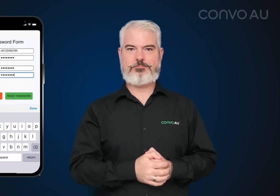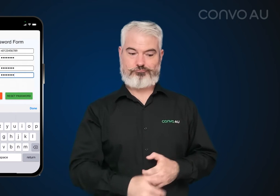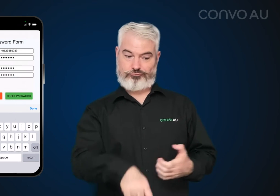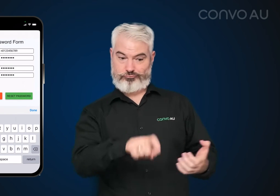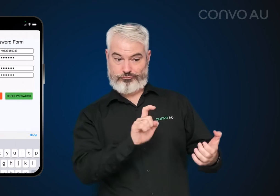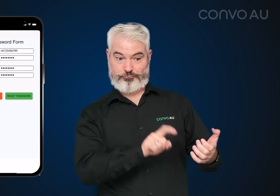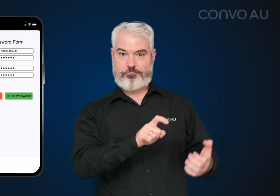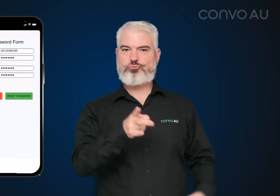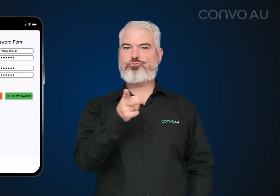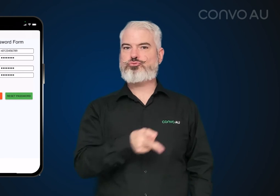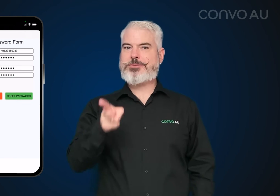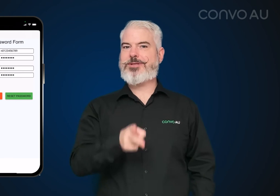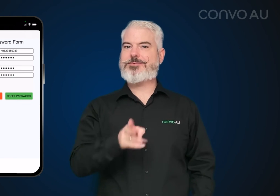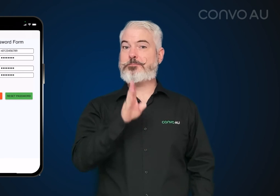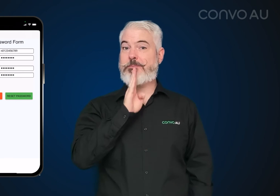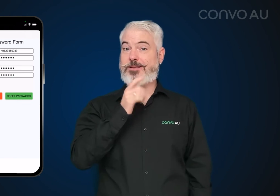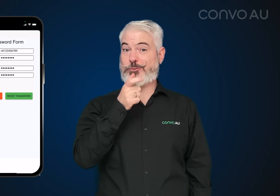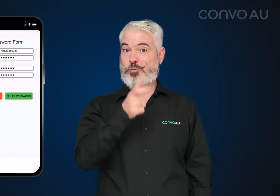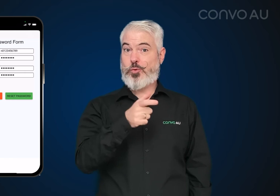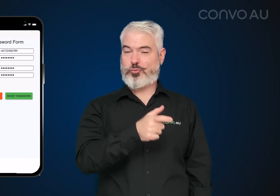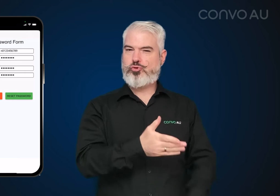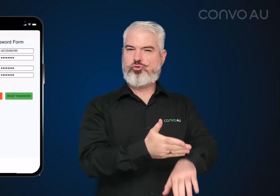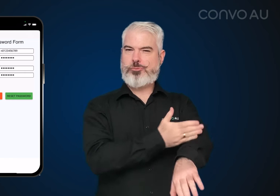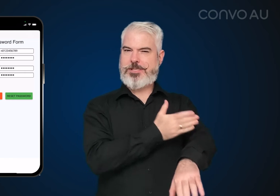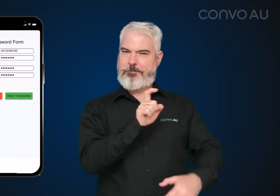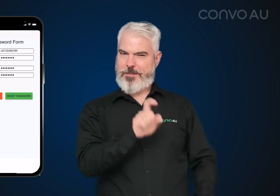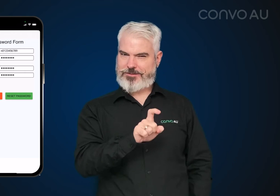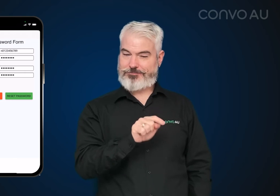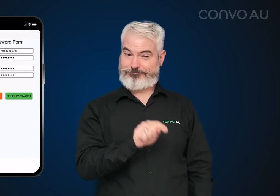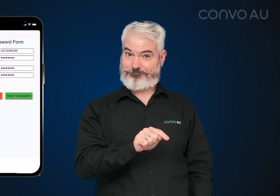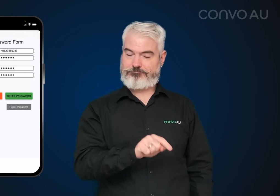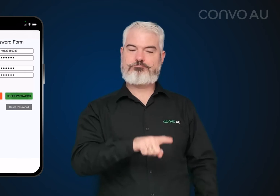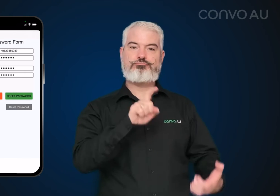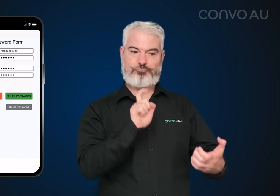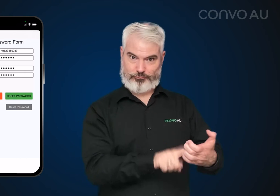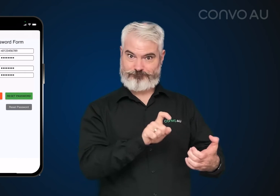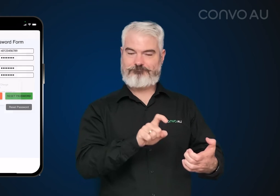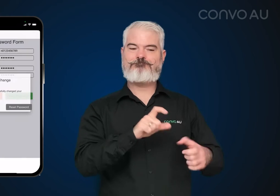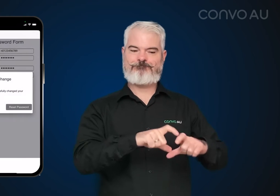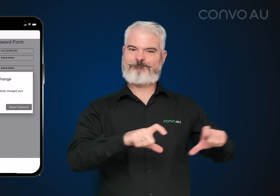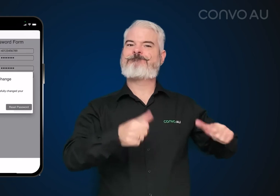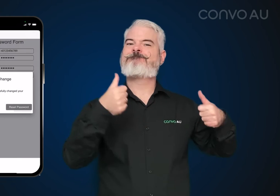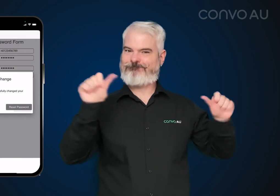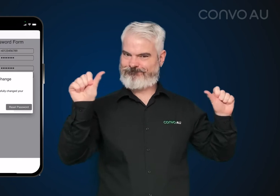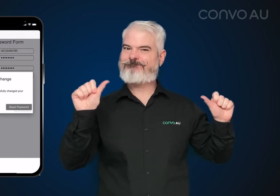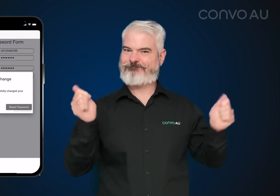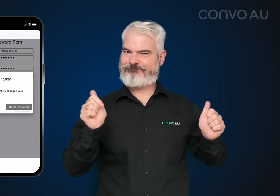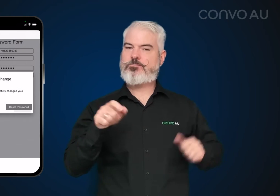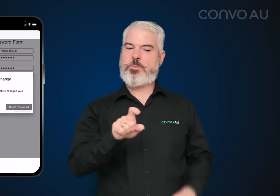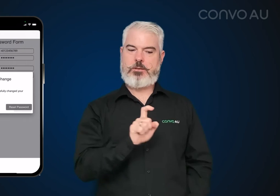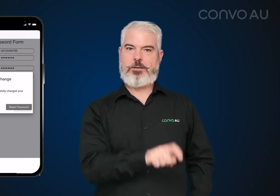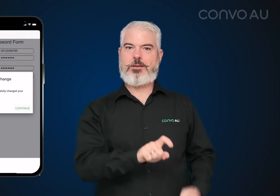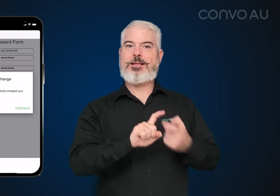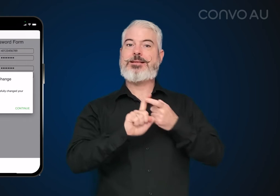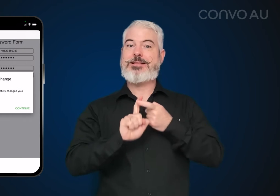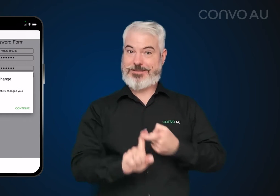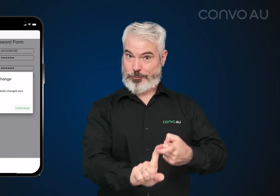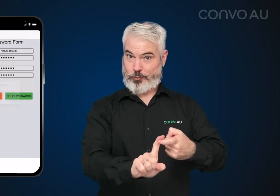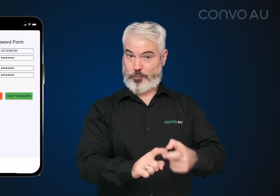and then tap on Reset Password, then Continue.